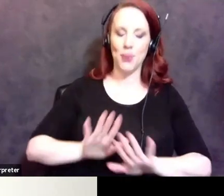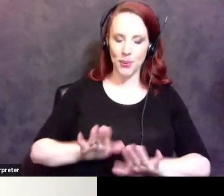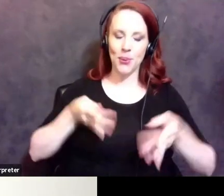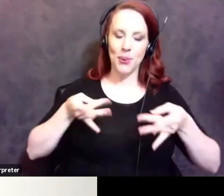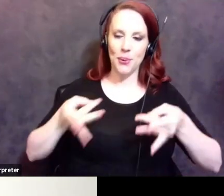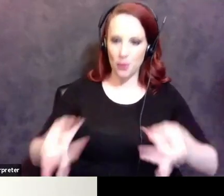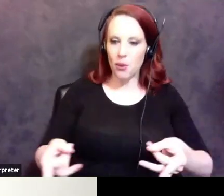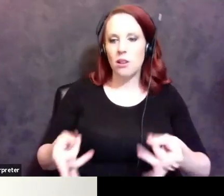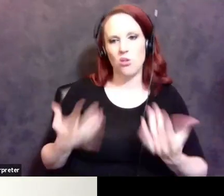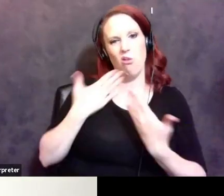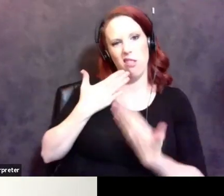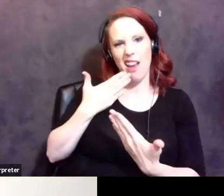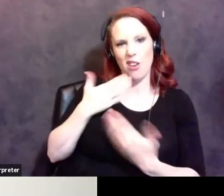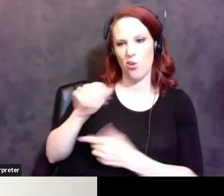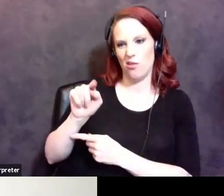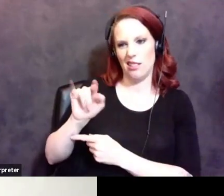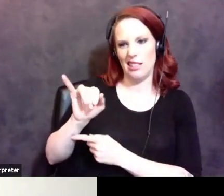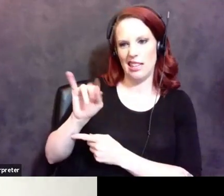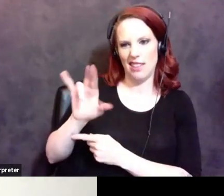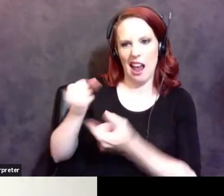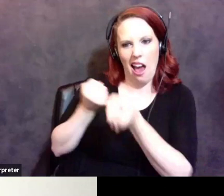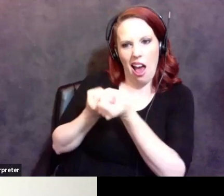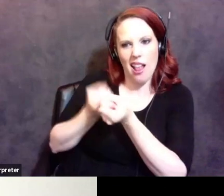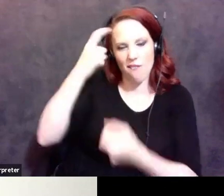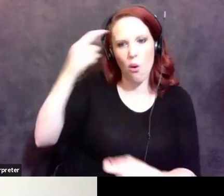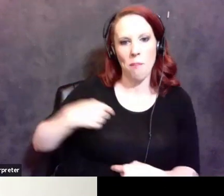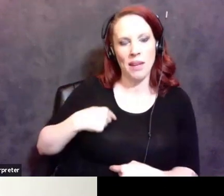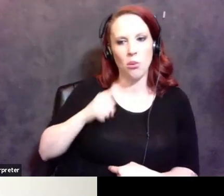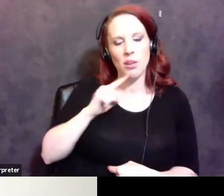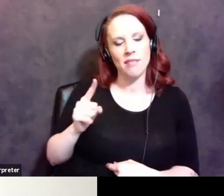you for being the ally for me at that time. It was really meaningful and I appreciate